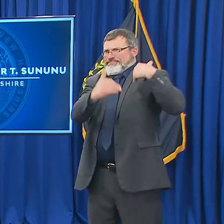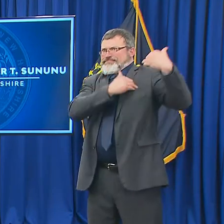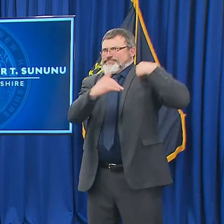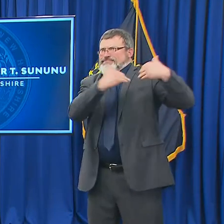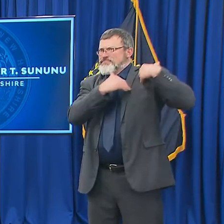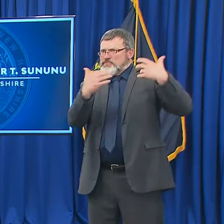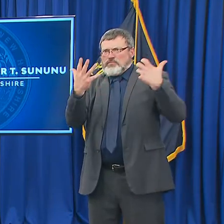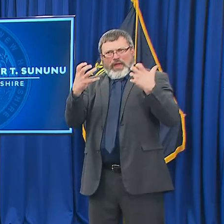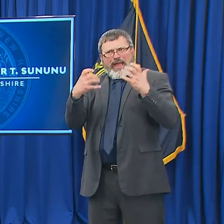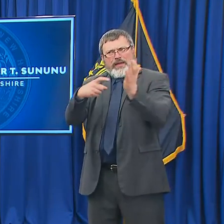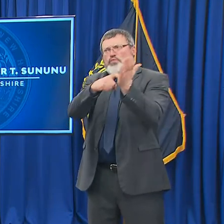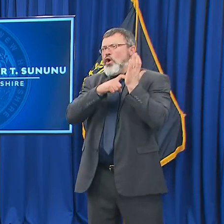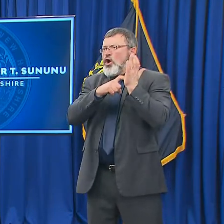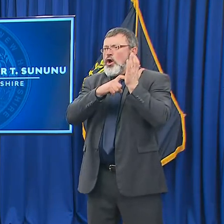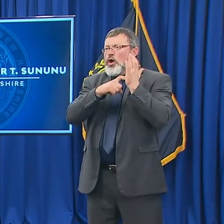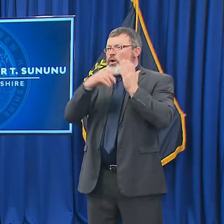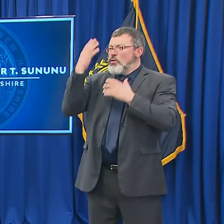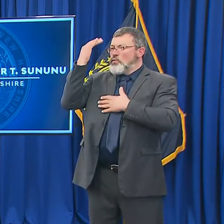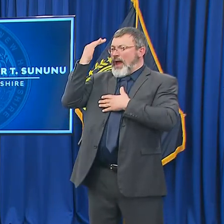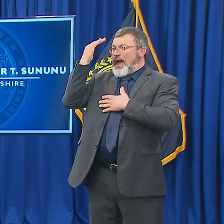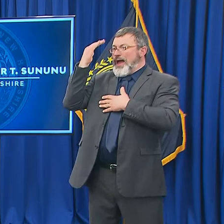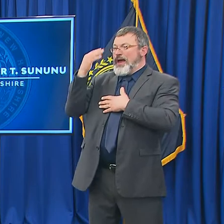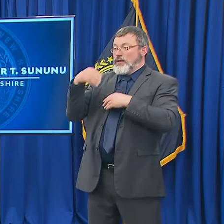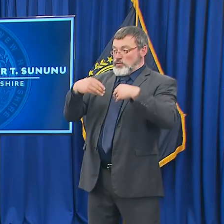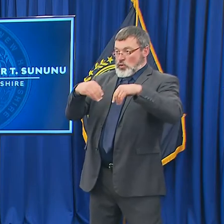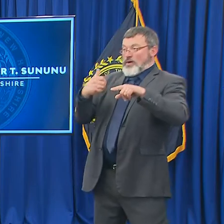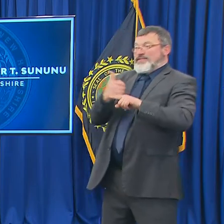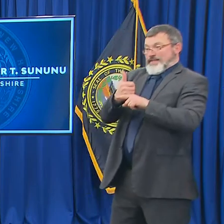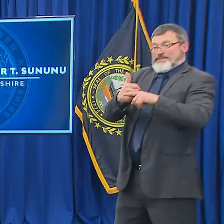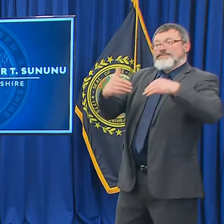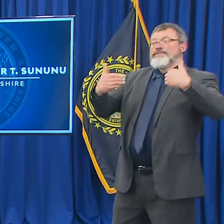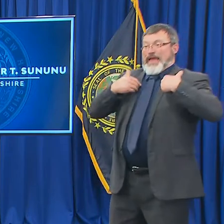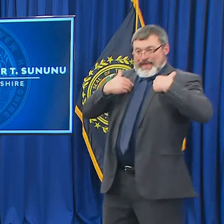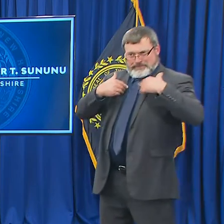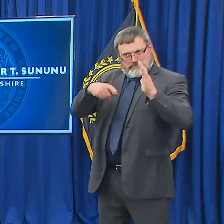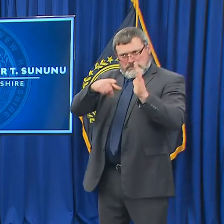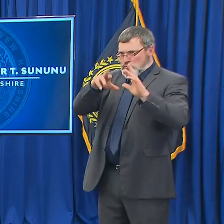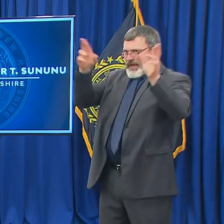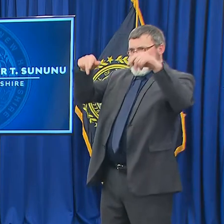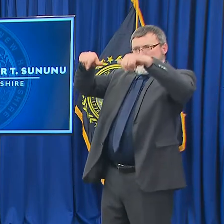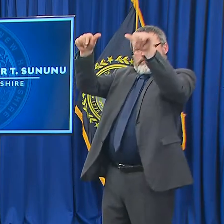is a global mechanism with the attorney general's office in terms of folks that you